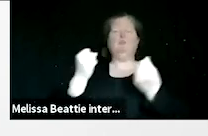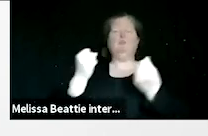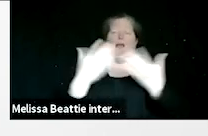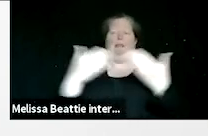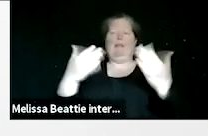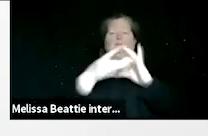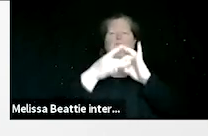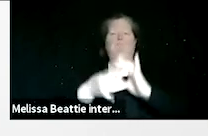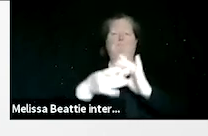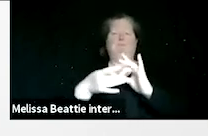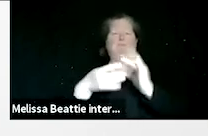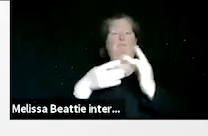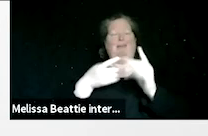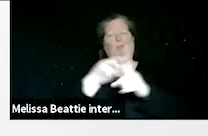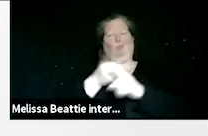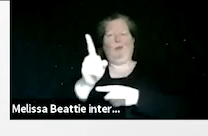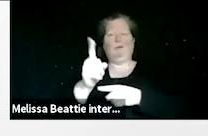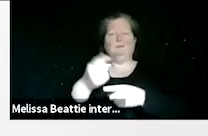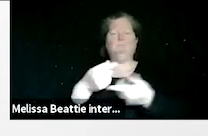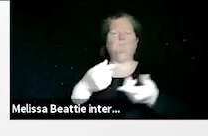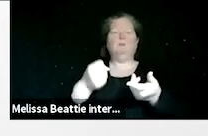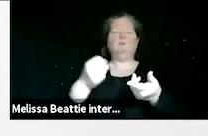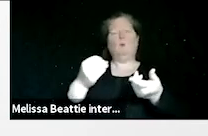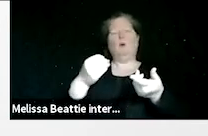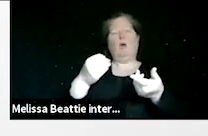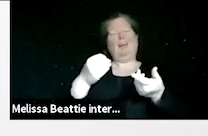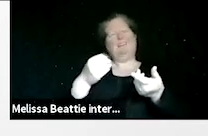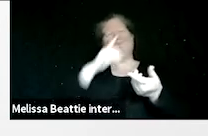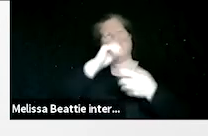Ben Woelk: It's really a combination of a couple of things I try to get a